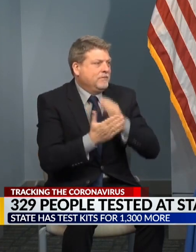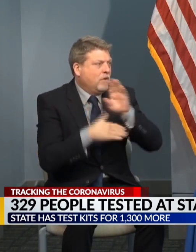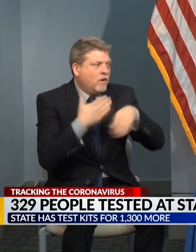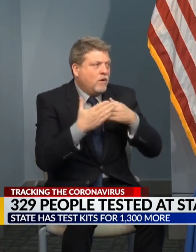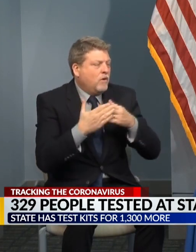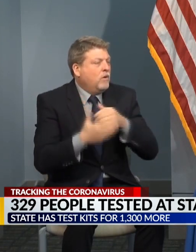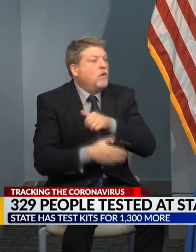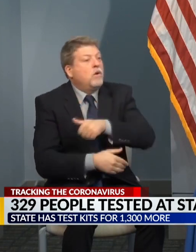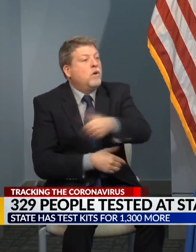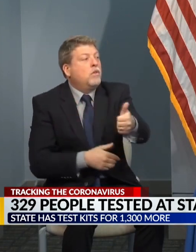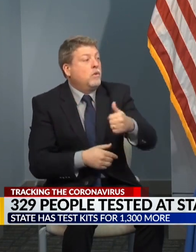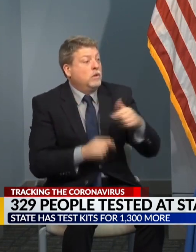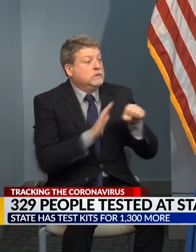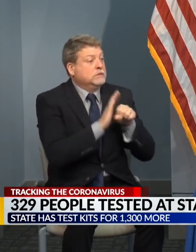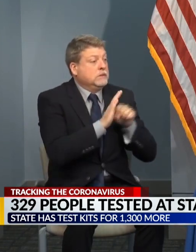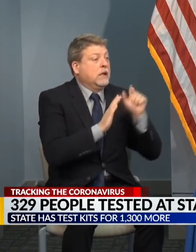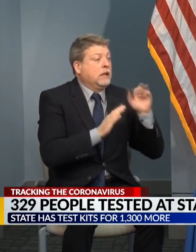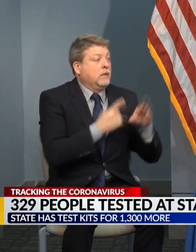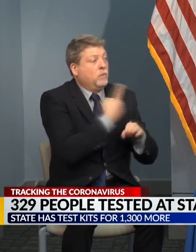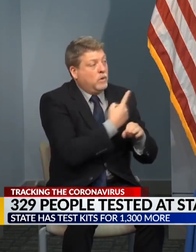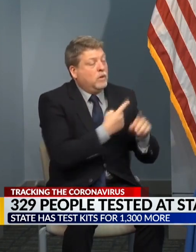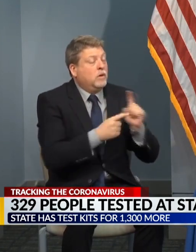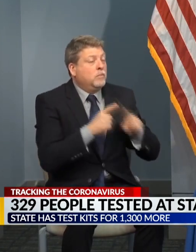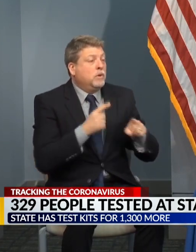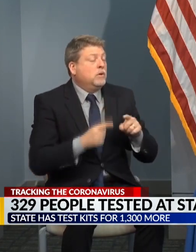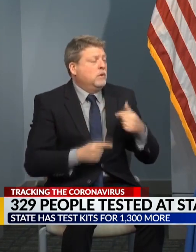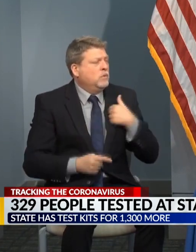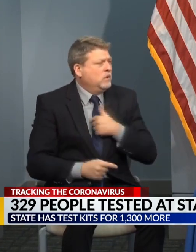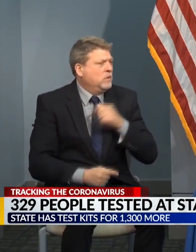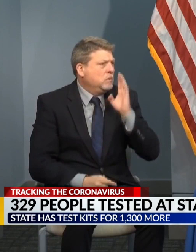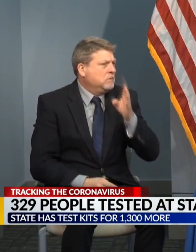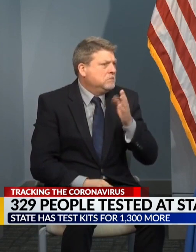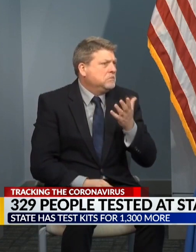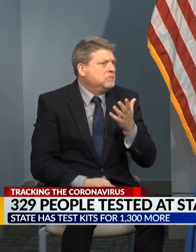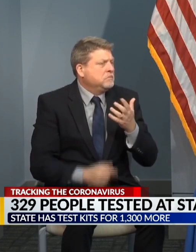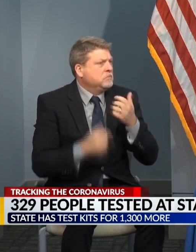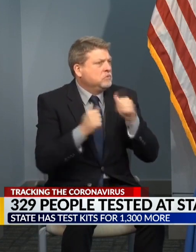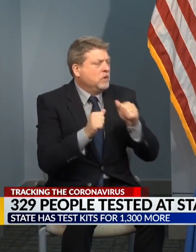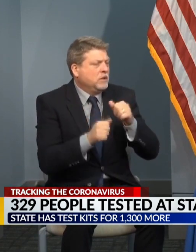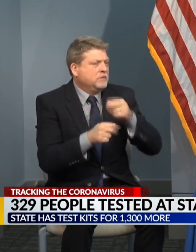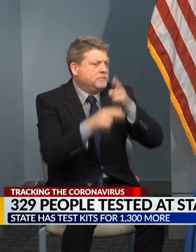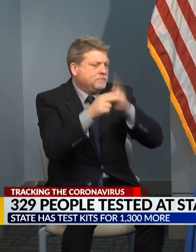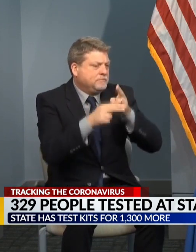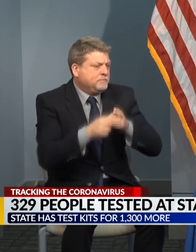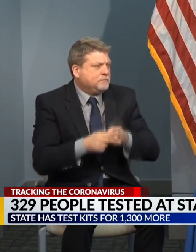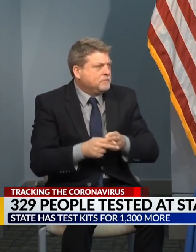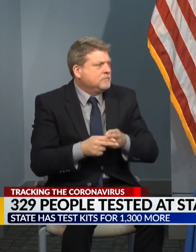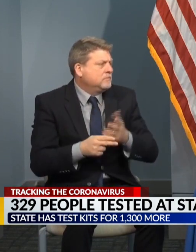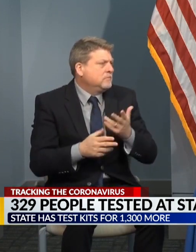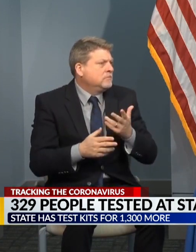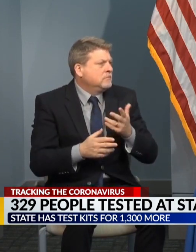SO, THERE'S A VARIETY OF DIFFERENT COMMERCIAL AND UNIVERSITY LABS THAT ARE COMING ONLINE IN DIFFERENT STAGES. SO RIGHT NOW I DON'T HAVE THAT EXACT LIST OF THOSE OTHER